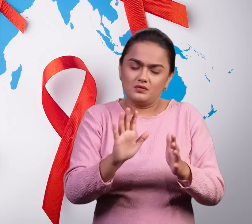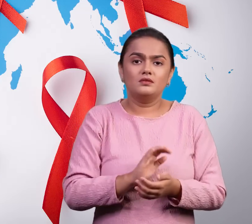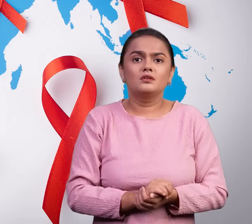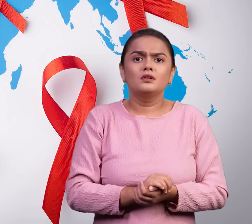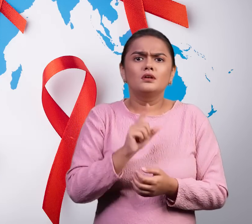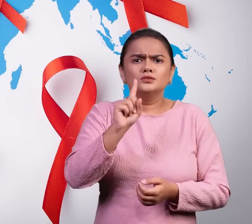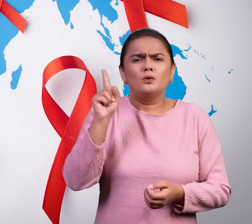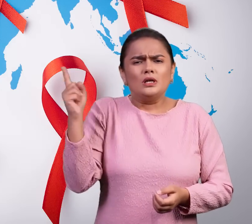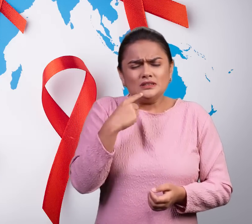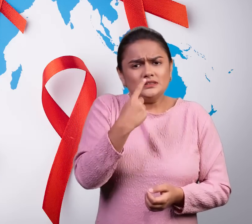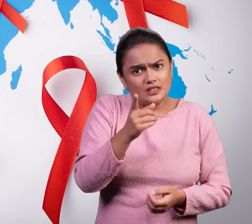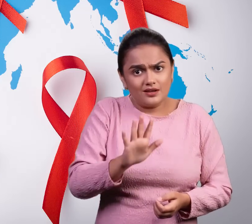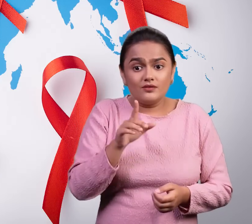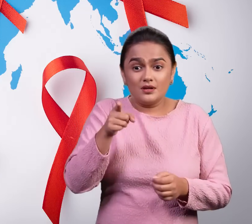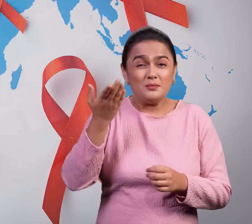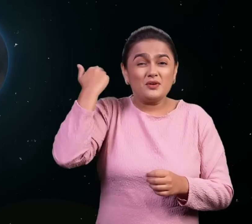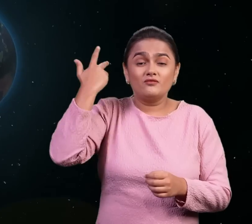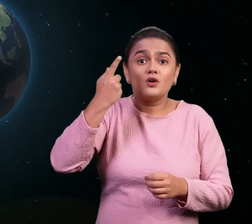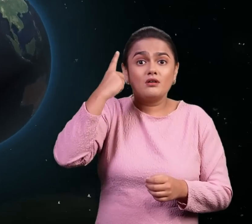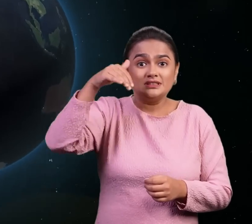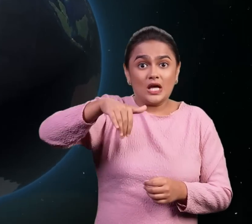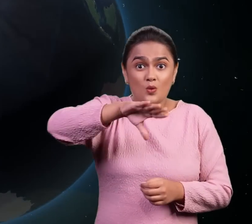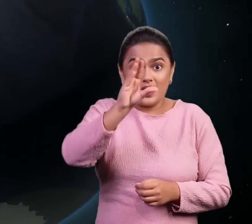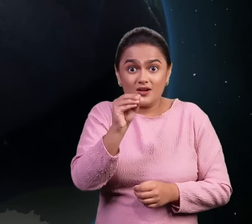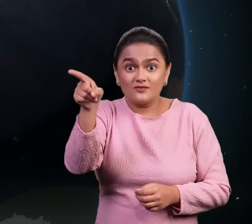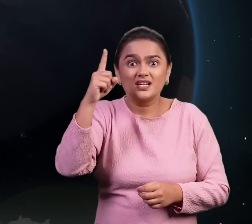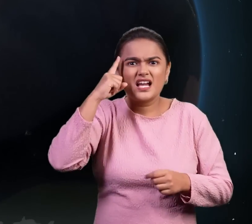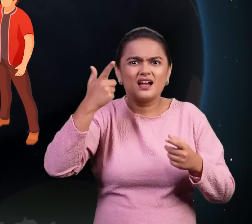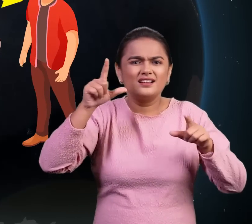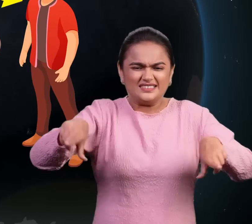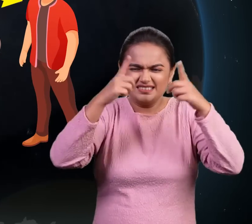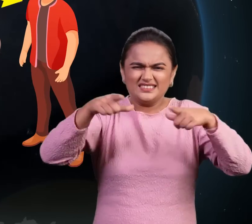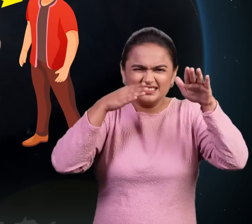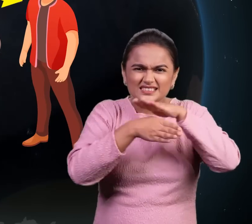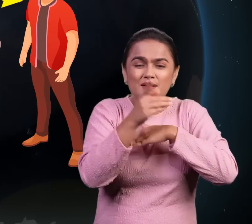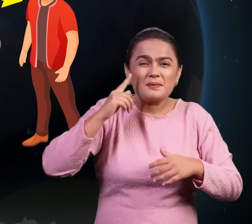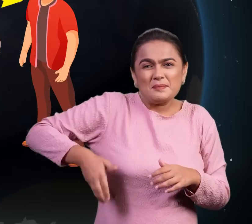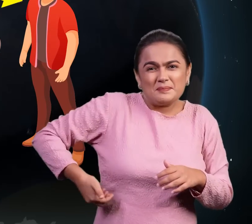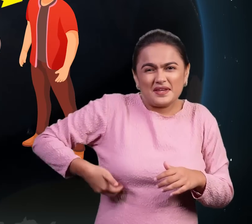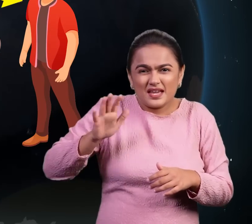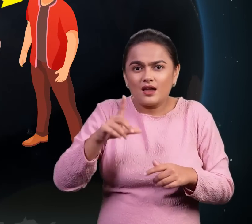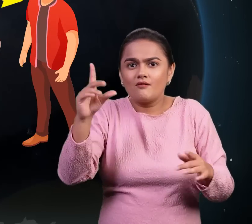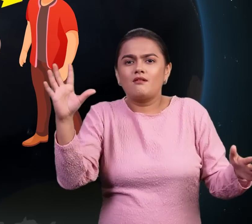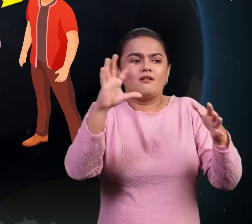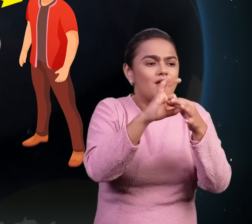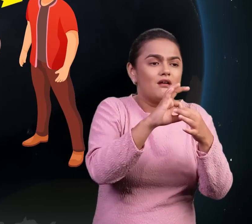It is said that the monkeys in the jungle of South Africa came into contact with humans.